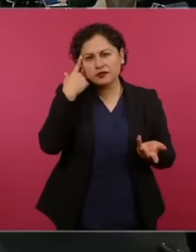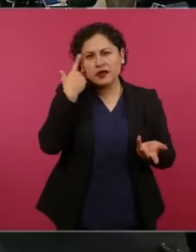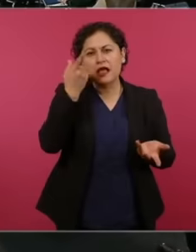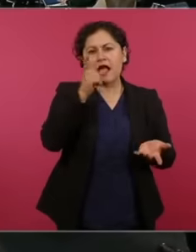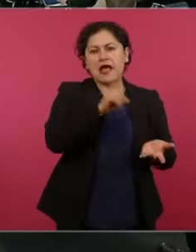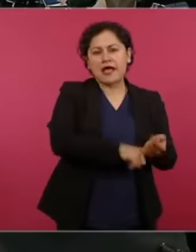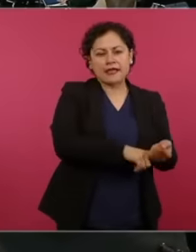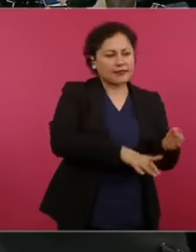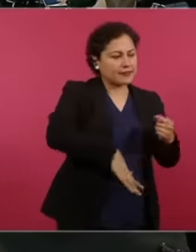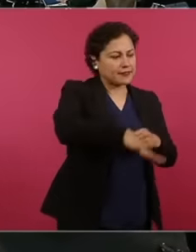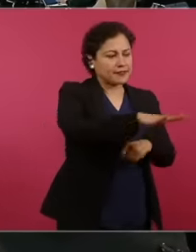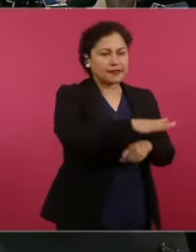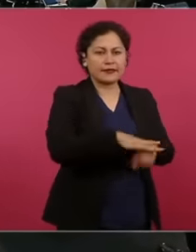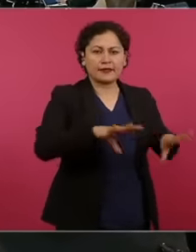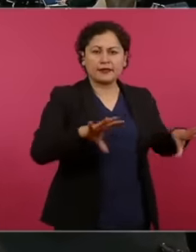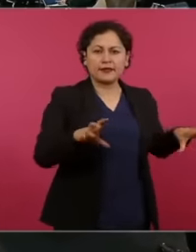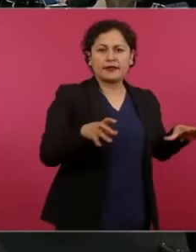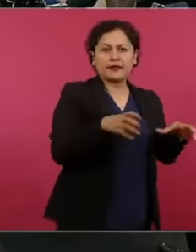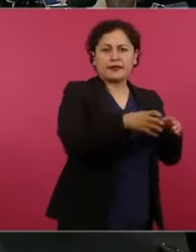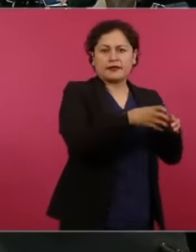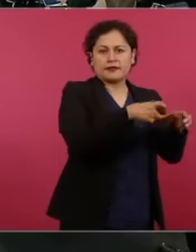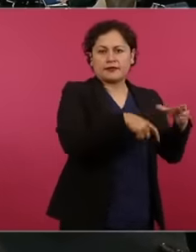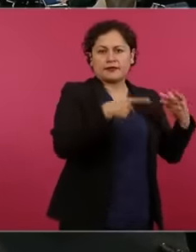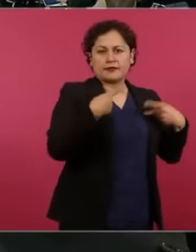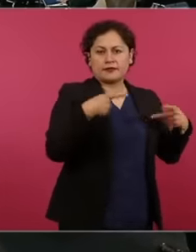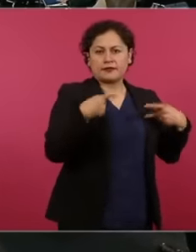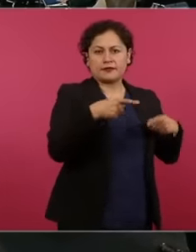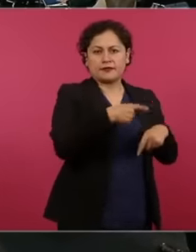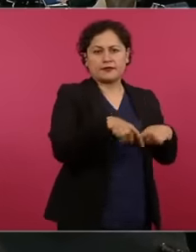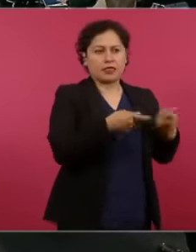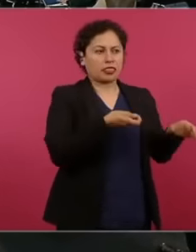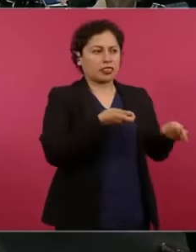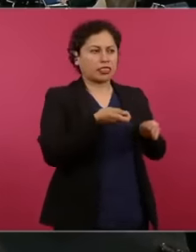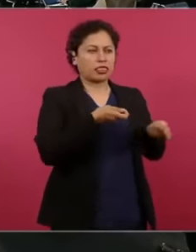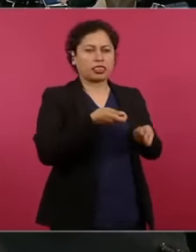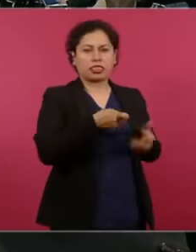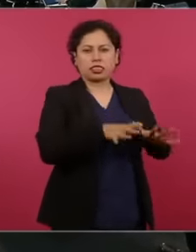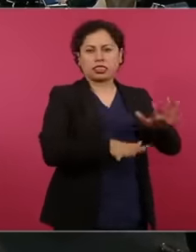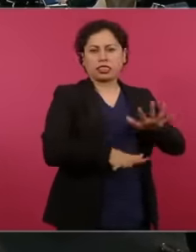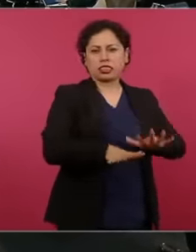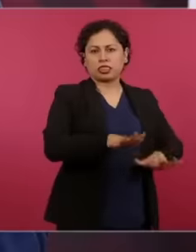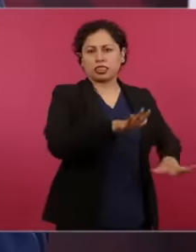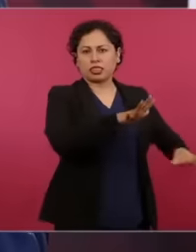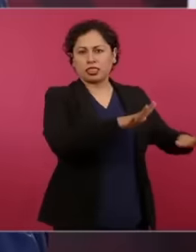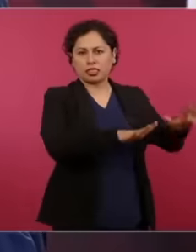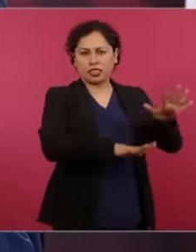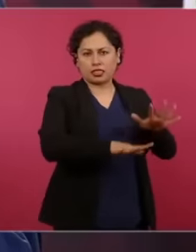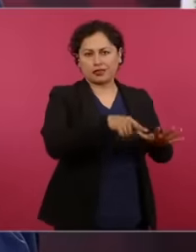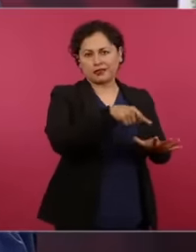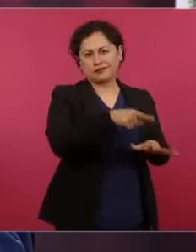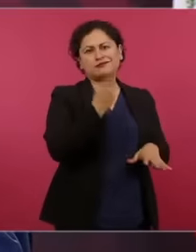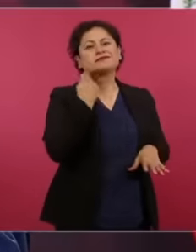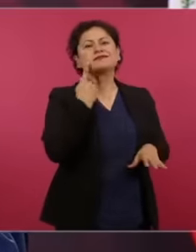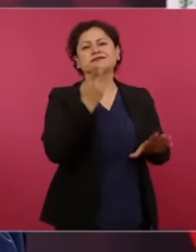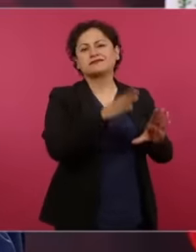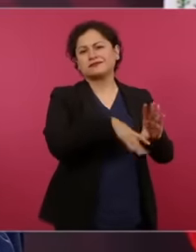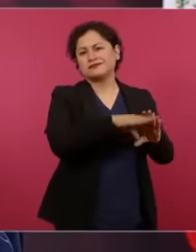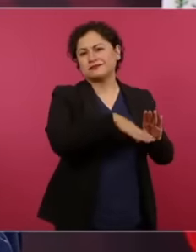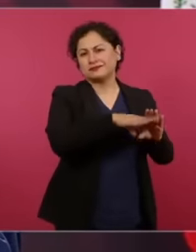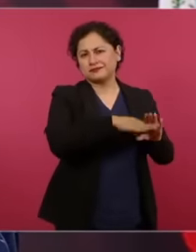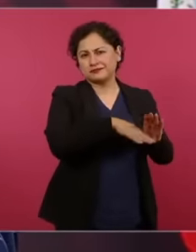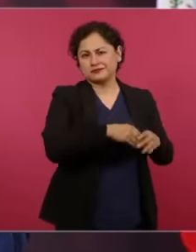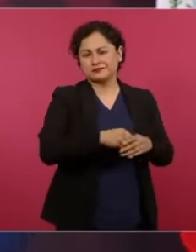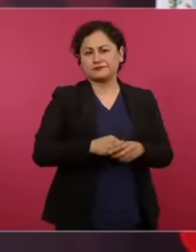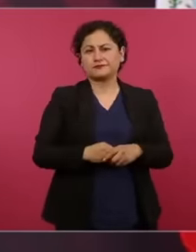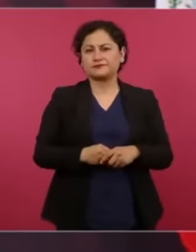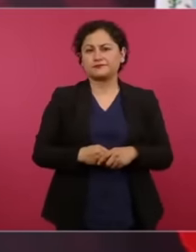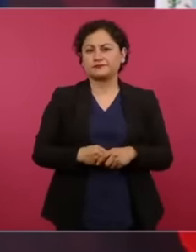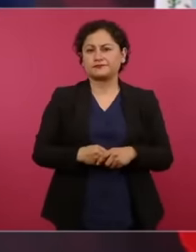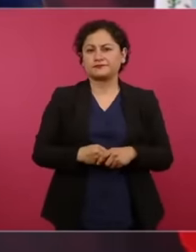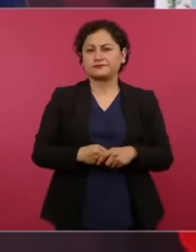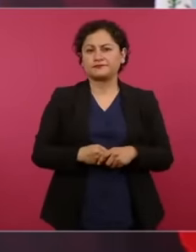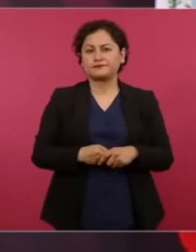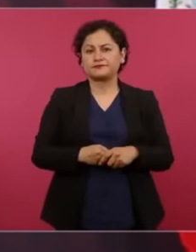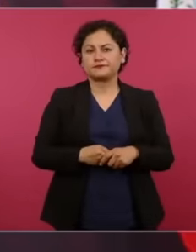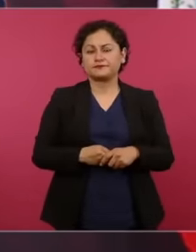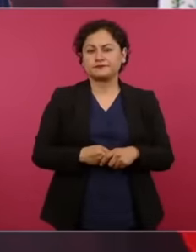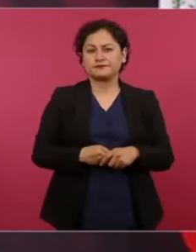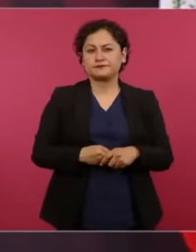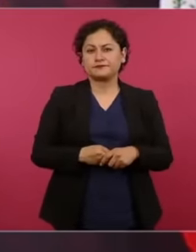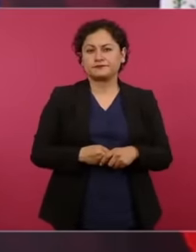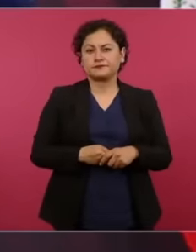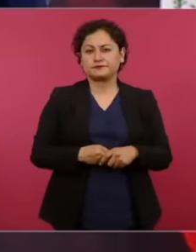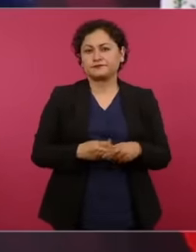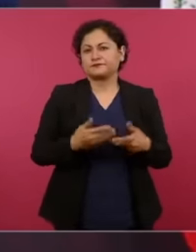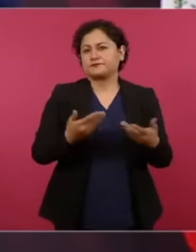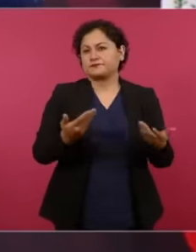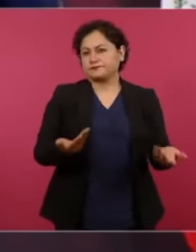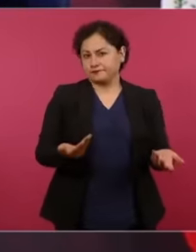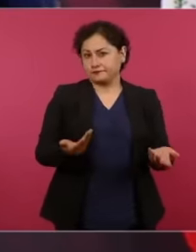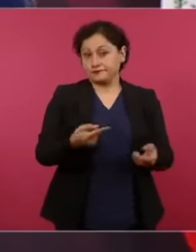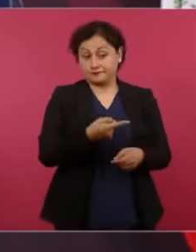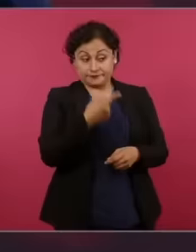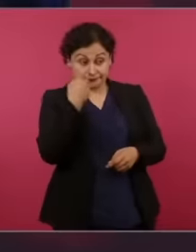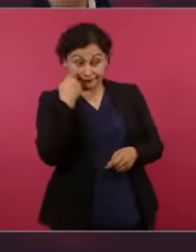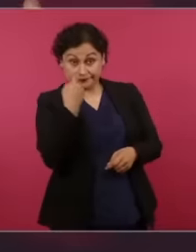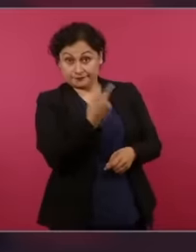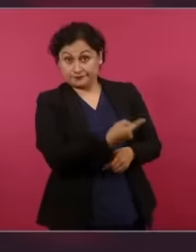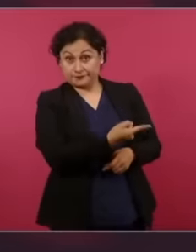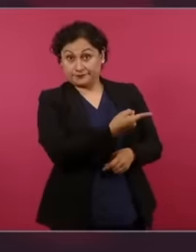politics or politicking And how if to those who feel superior